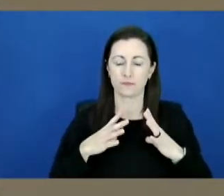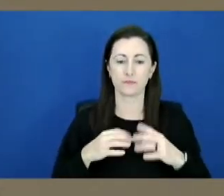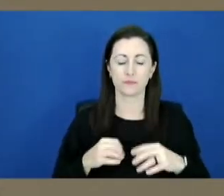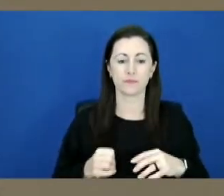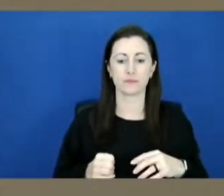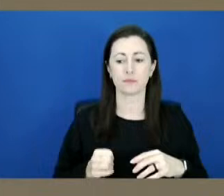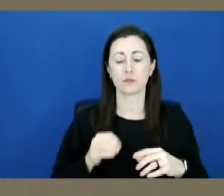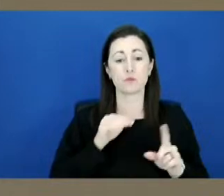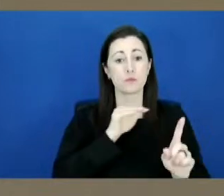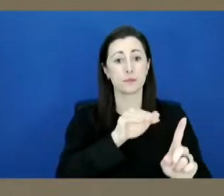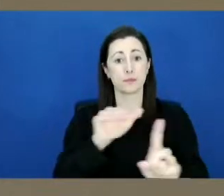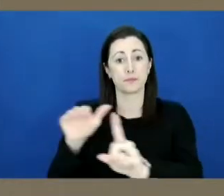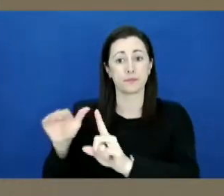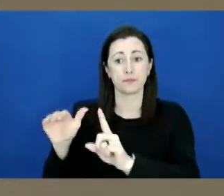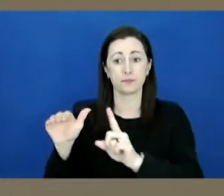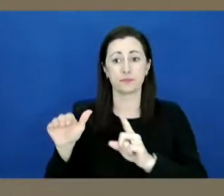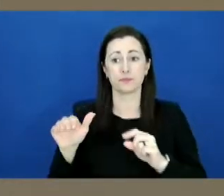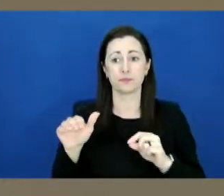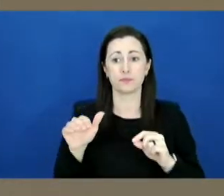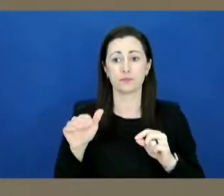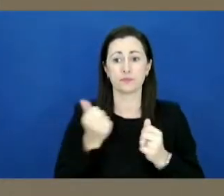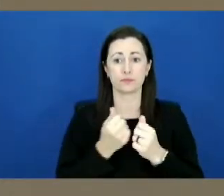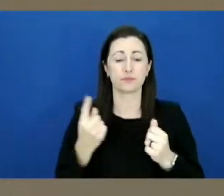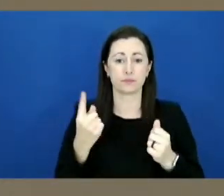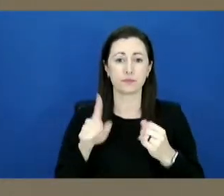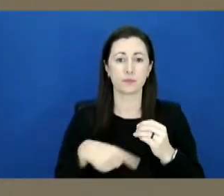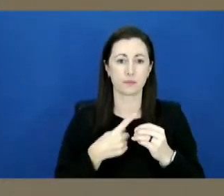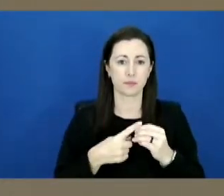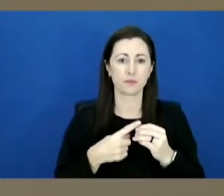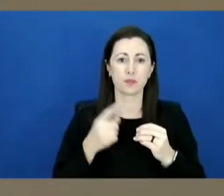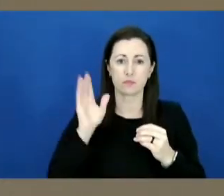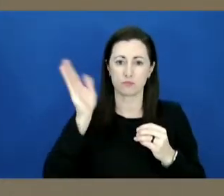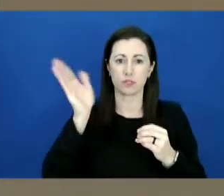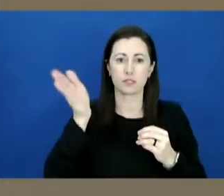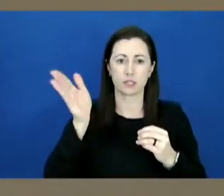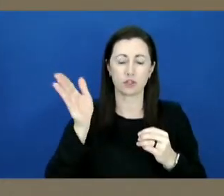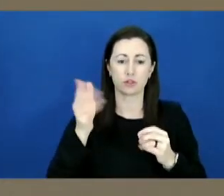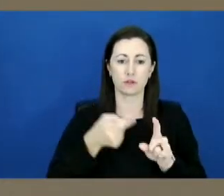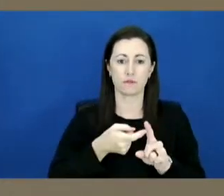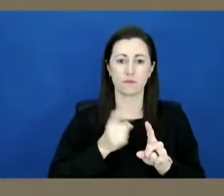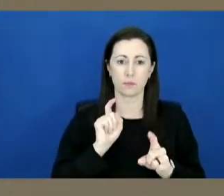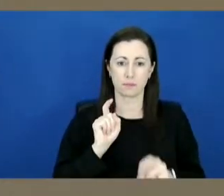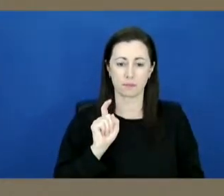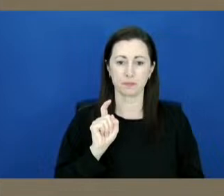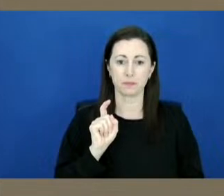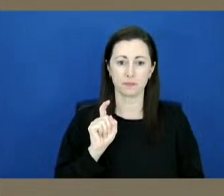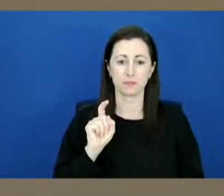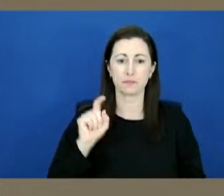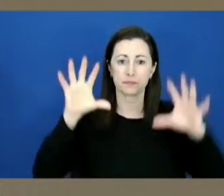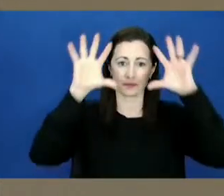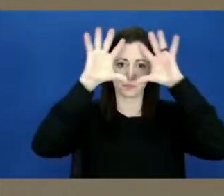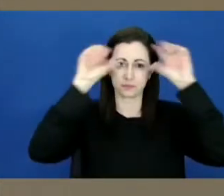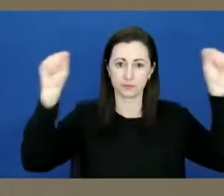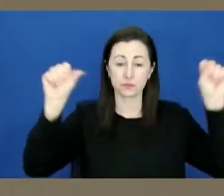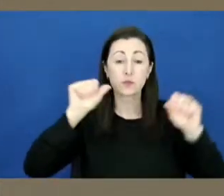BECAUSE YOU DESERVE THE TIME OFF.